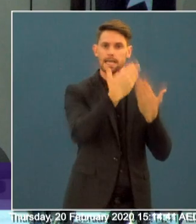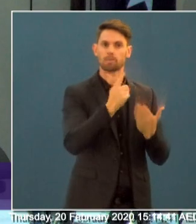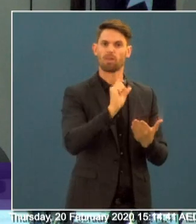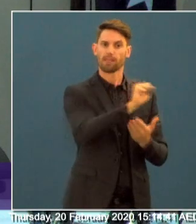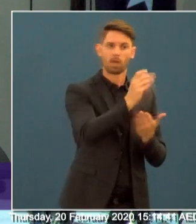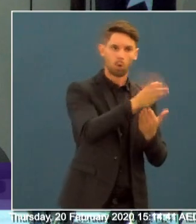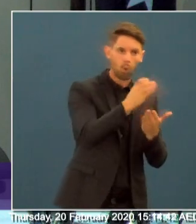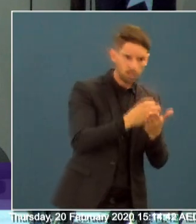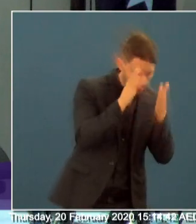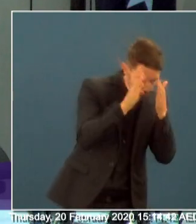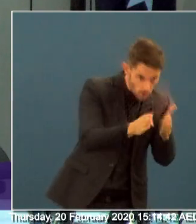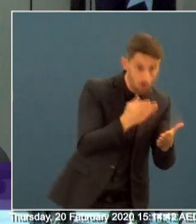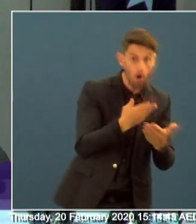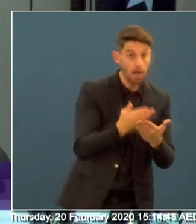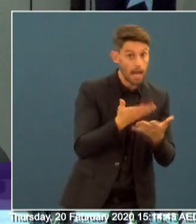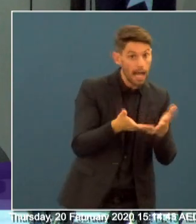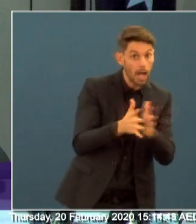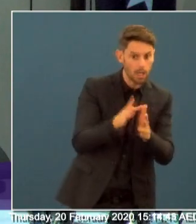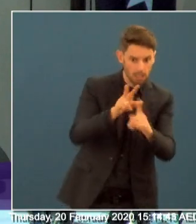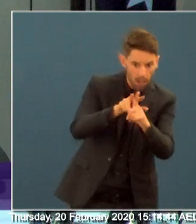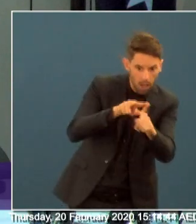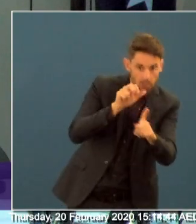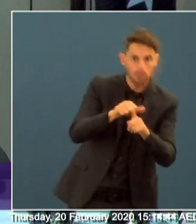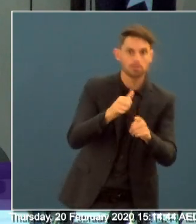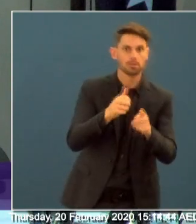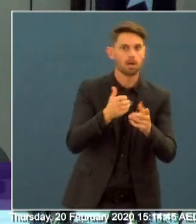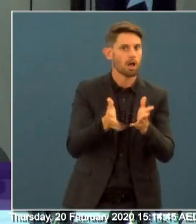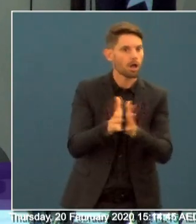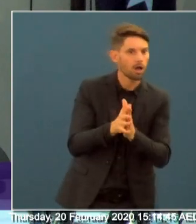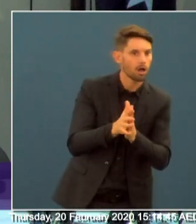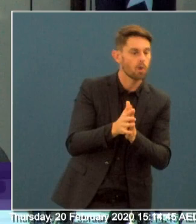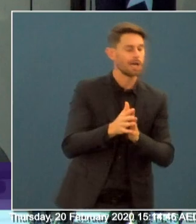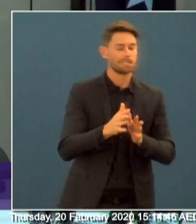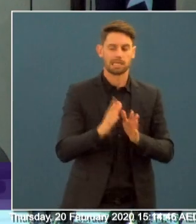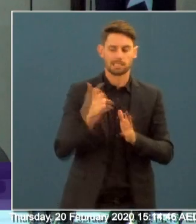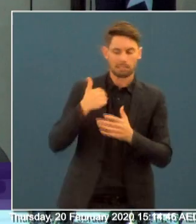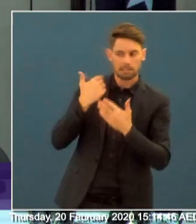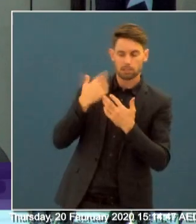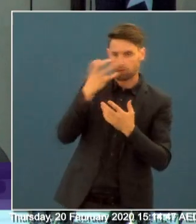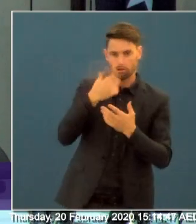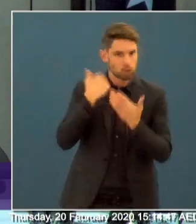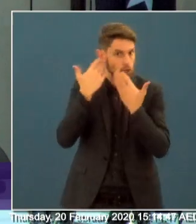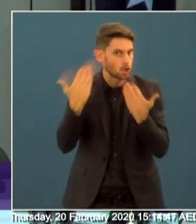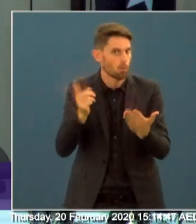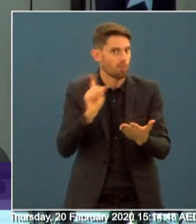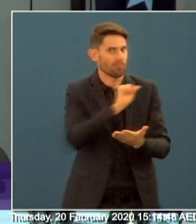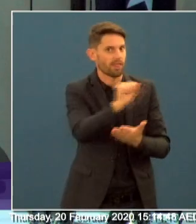or curriculum? Is it to diagnose and treat or is it something else? I'm not familiar with those courses. I'm aware they exist. I see.